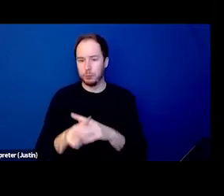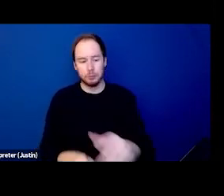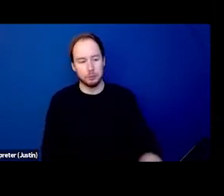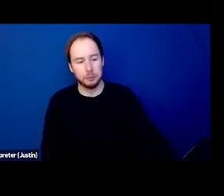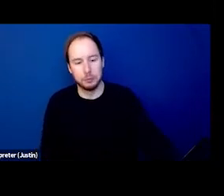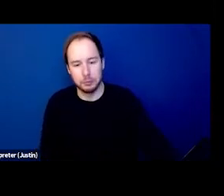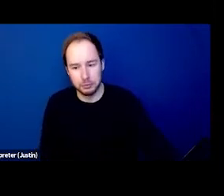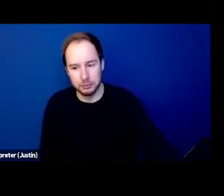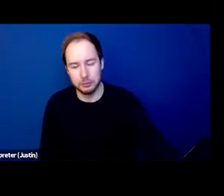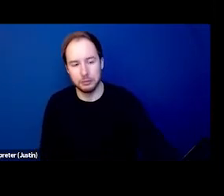And then the next slide.